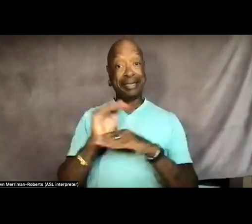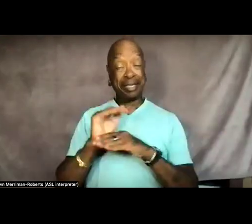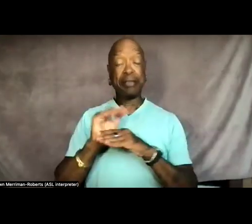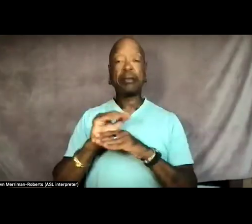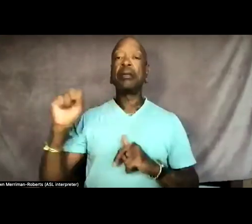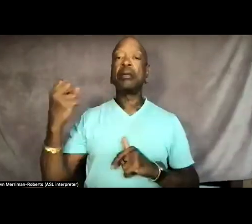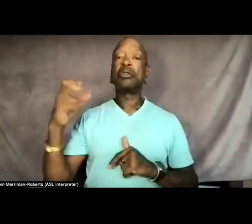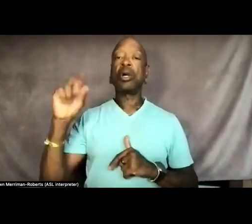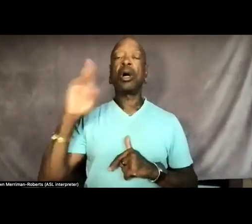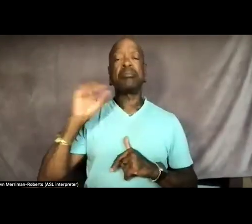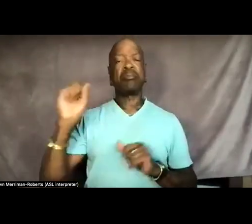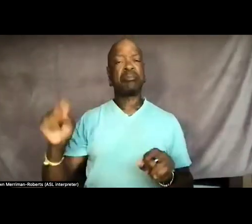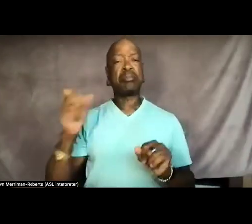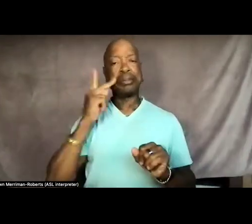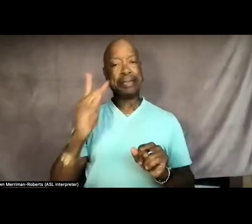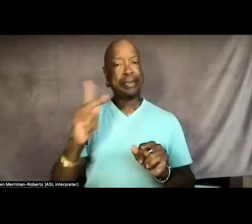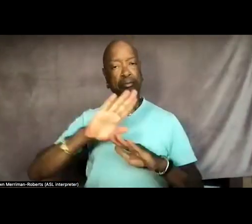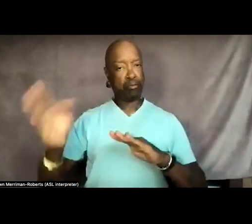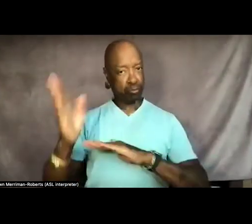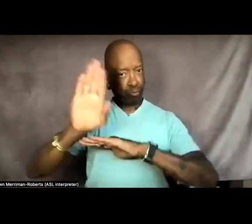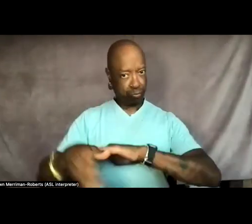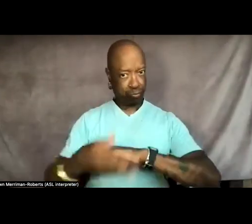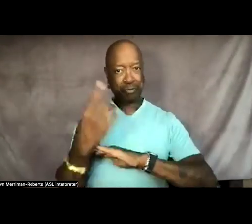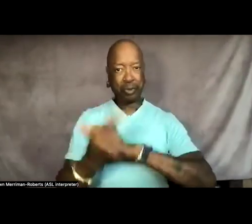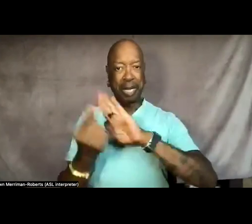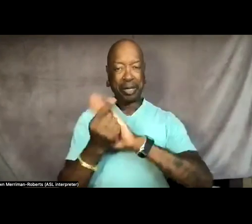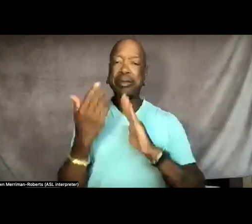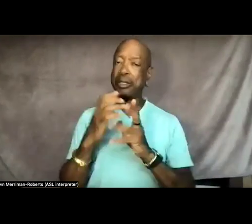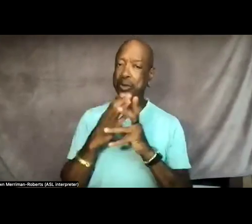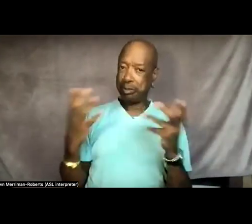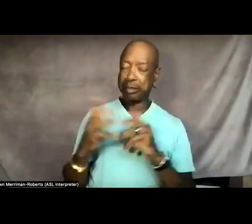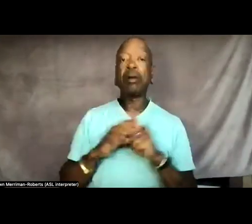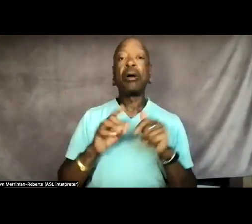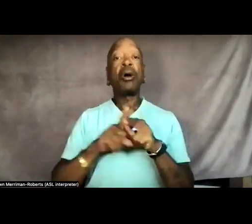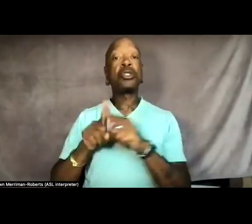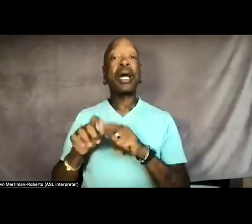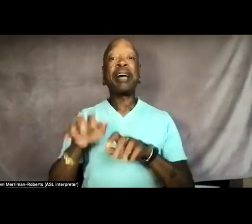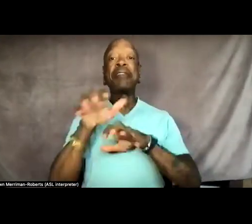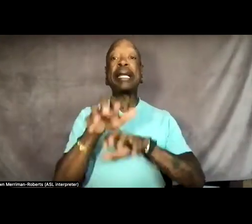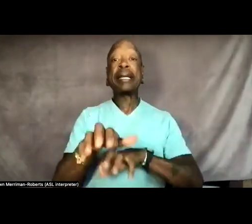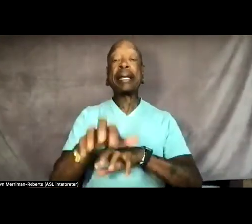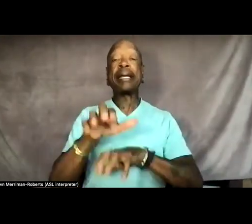tonight thank you so much shawn uh we also have a captioner Kelly thank you so much Kelly to turn on